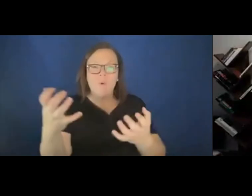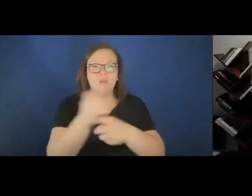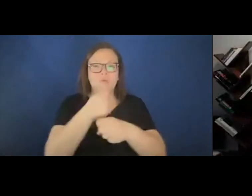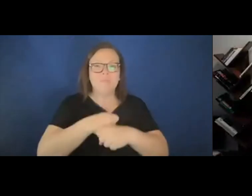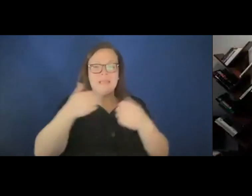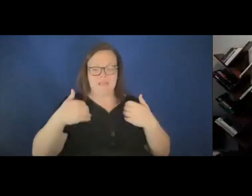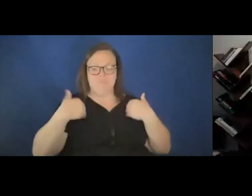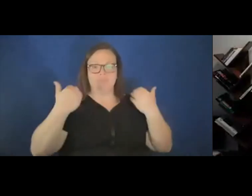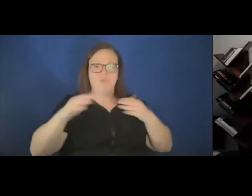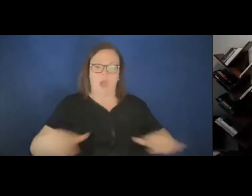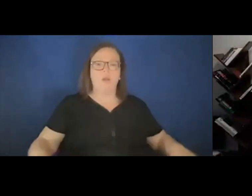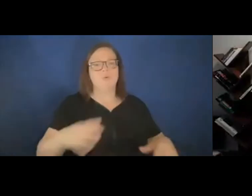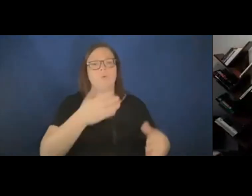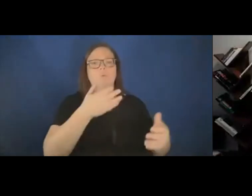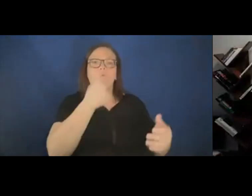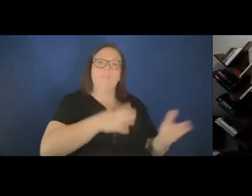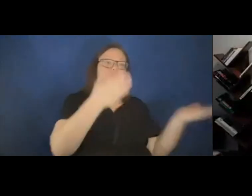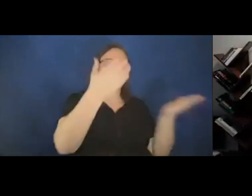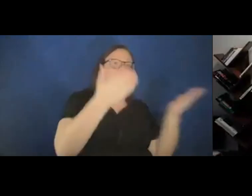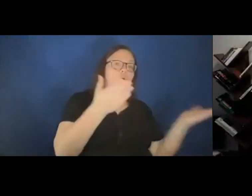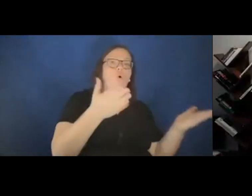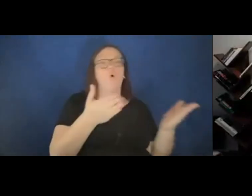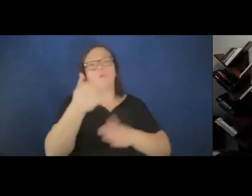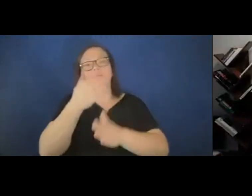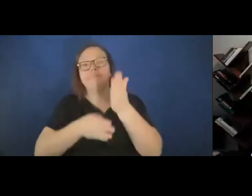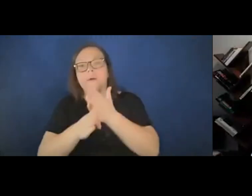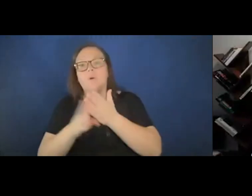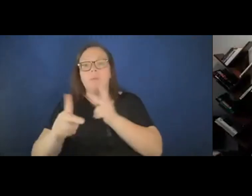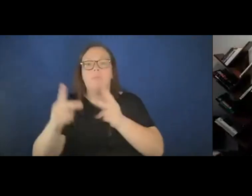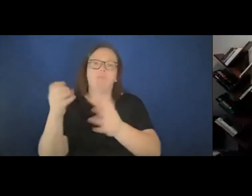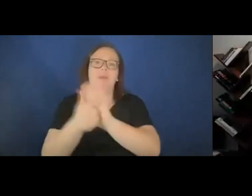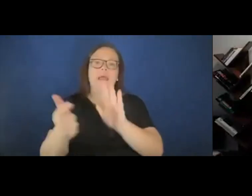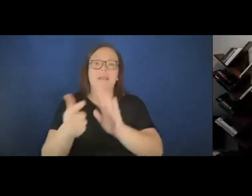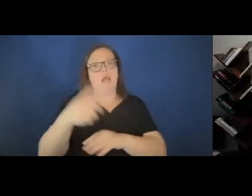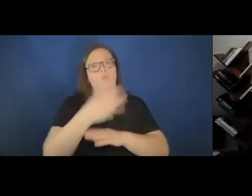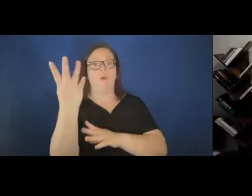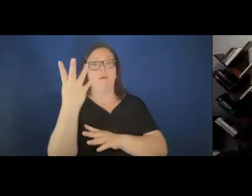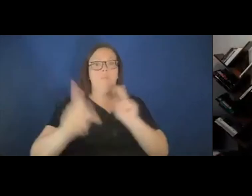where women served, minorities were banned, and rainbow folk were closeted for good,